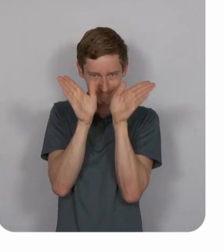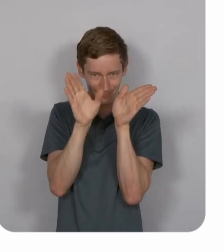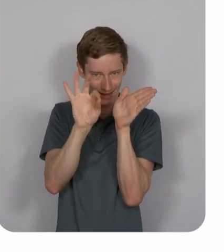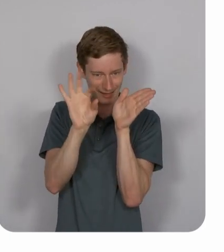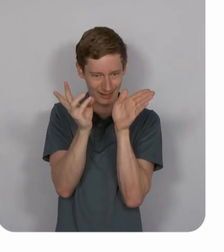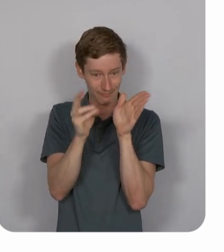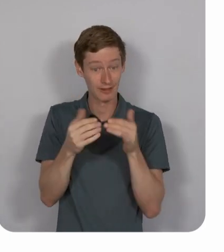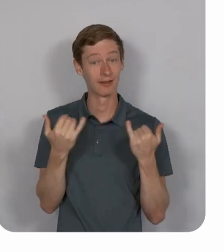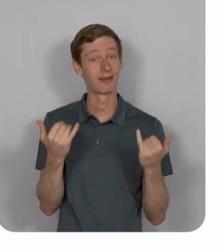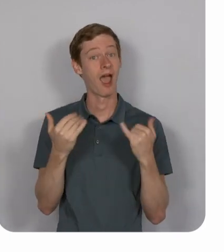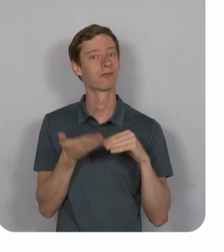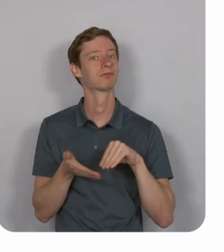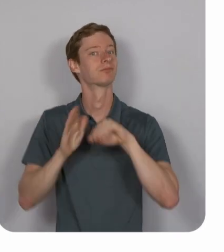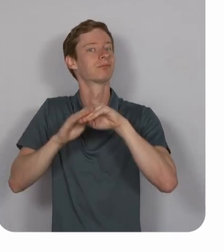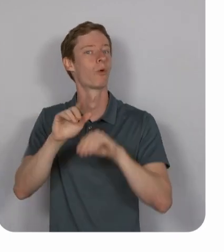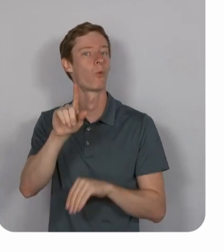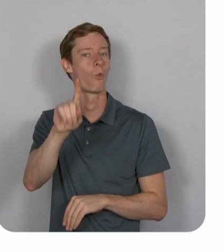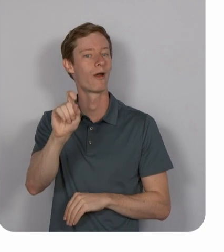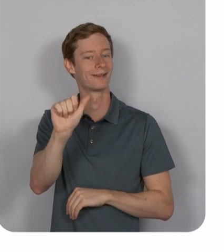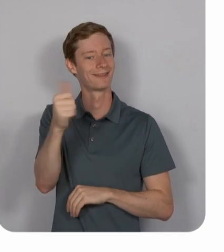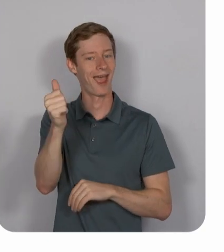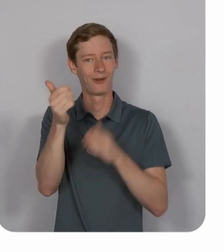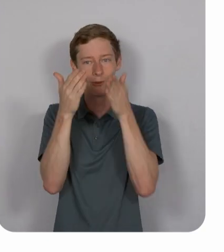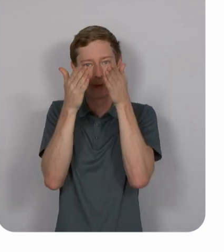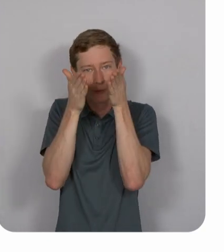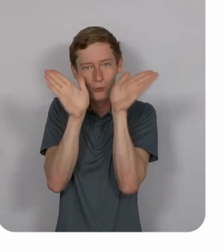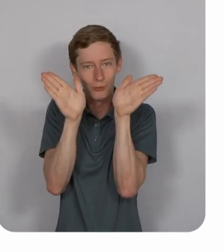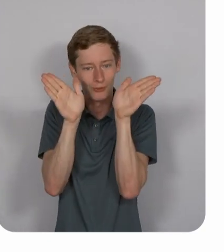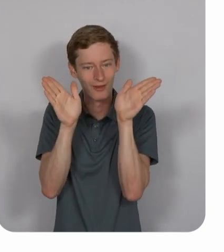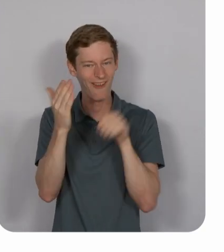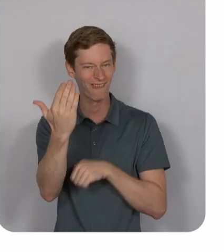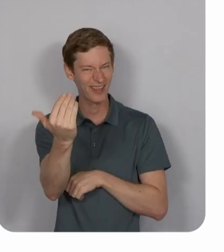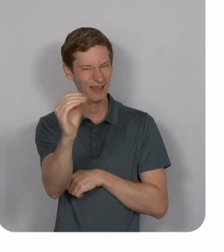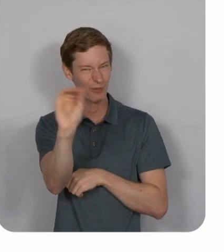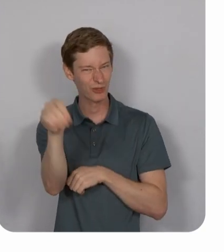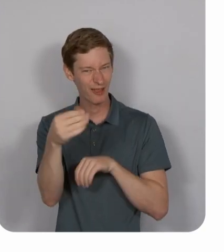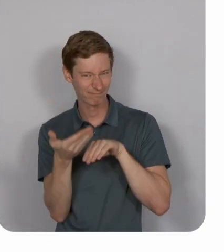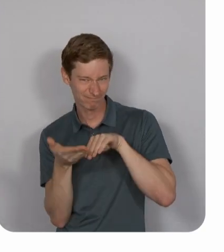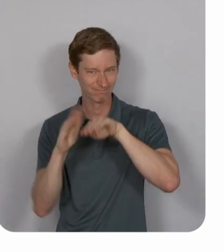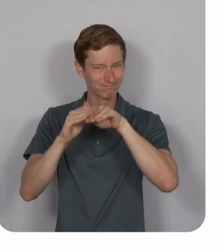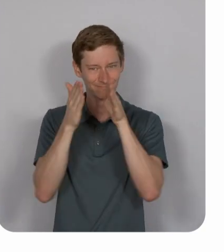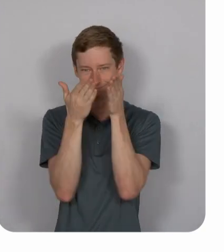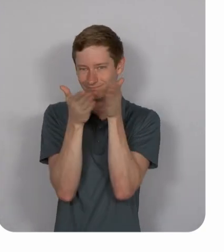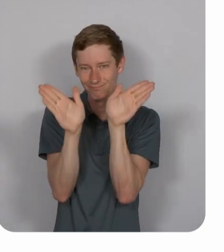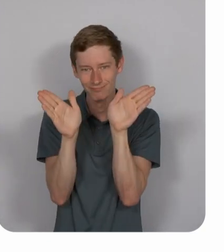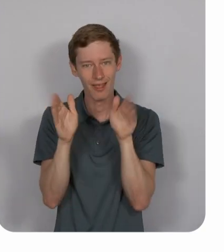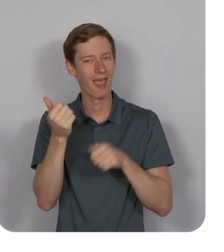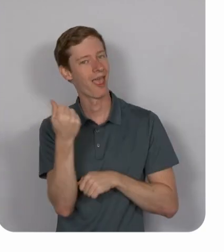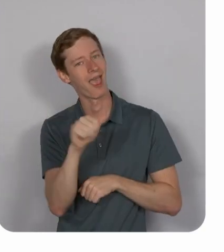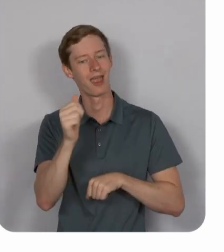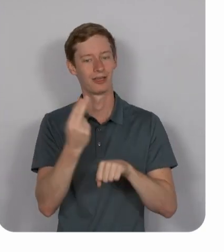almost a 15% increase. And this is available for all users, regardless of how you’ve adjusted the IAD or lens position.